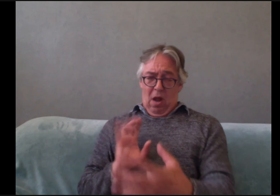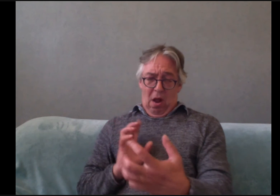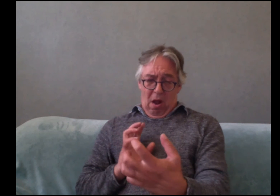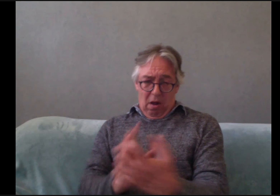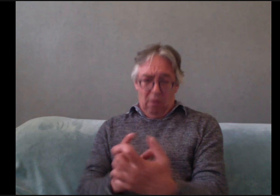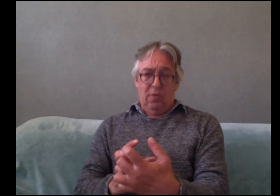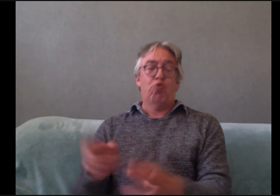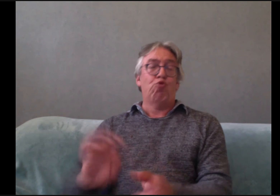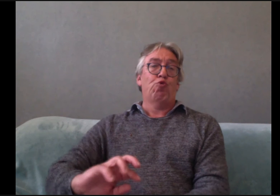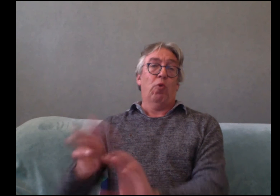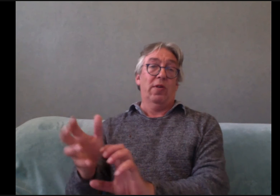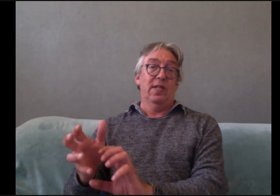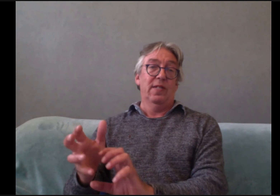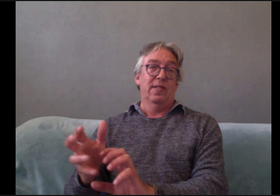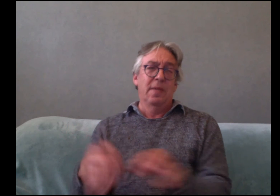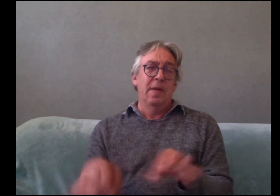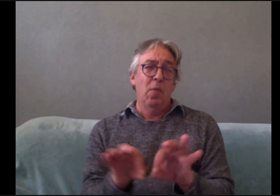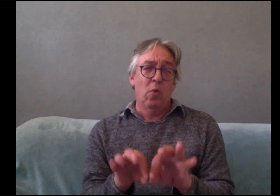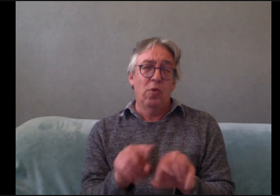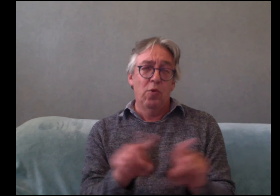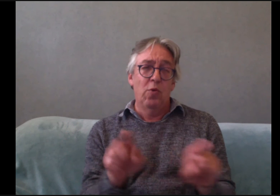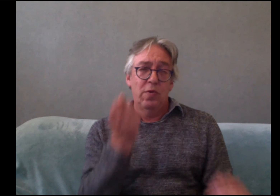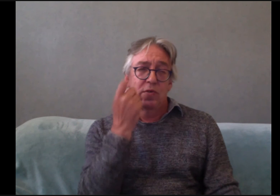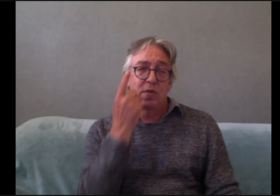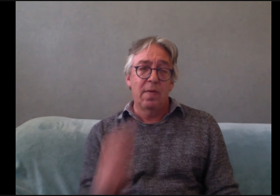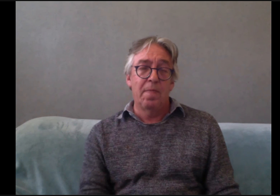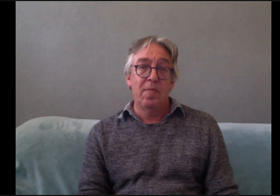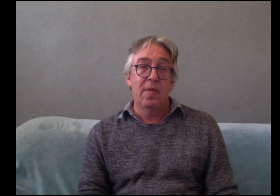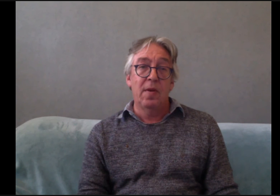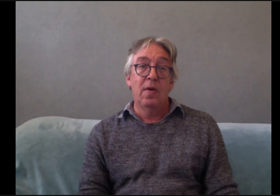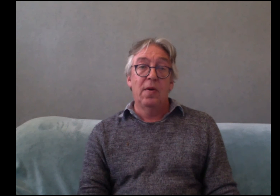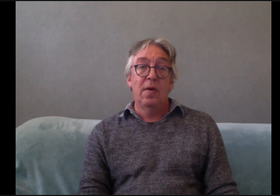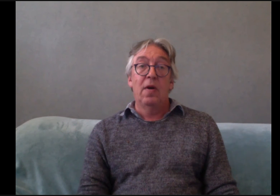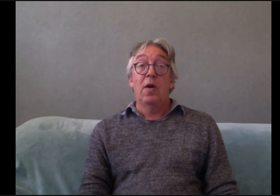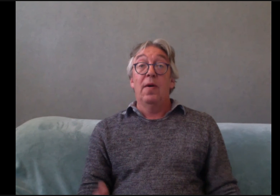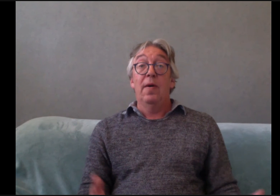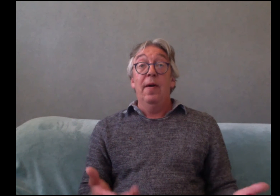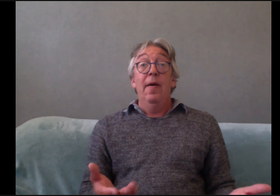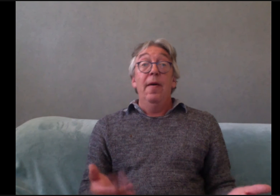because if you ask service providers or other stakeholders